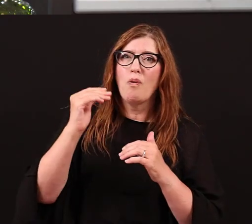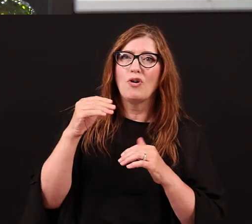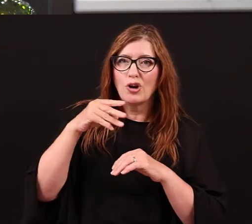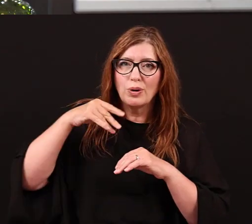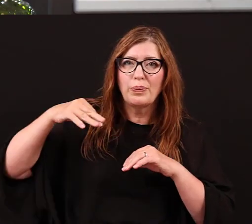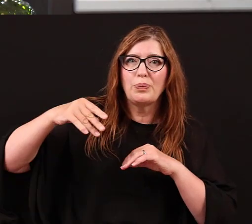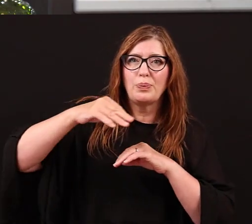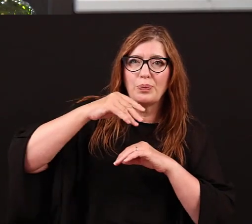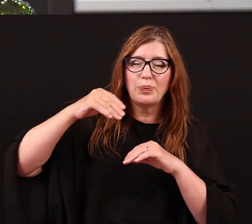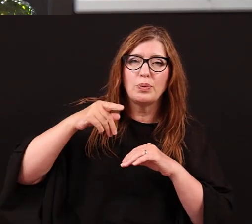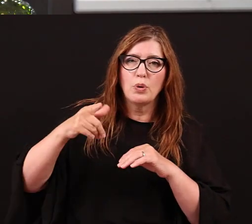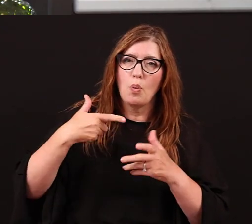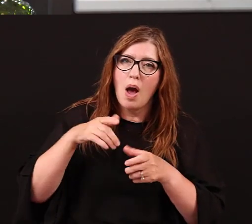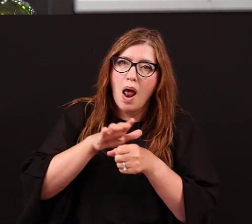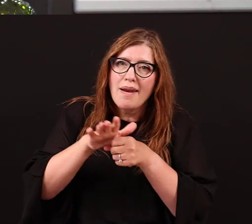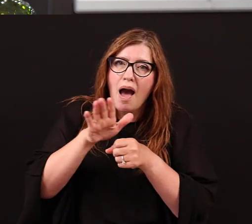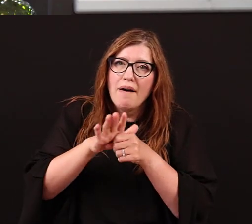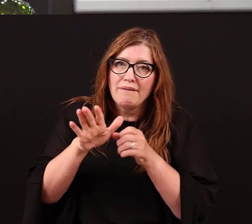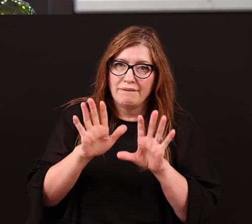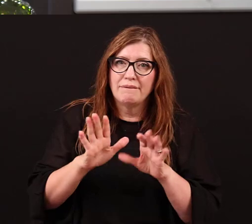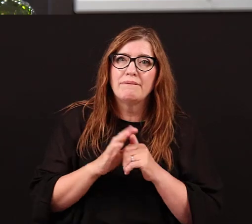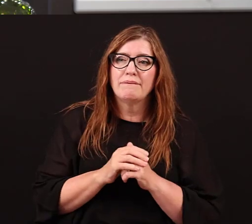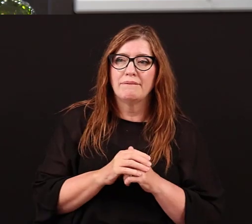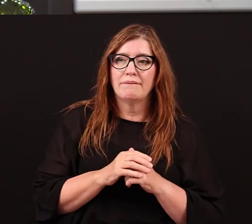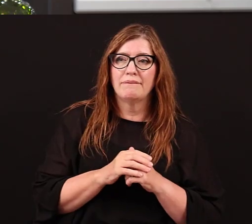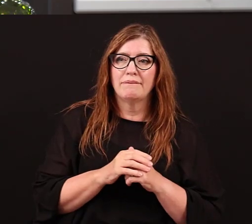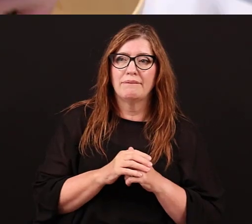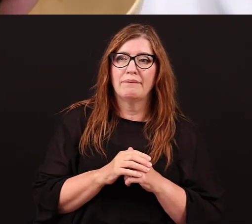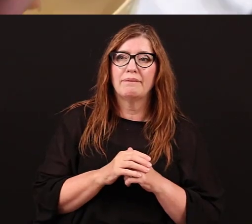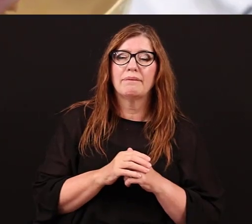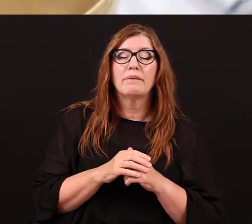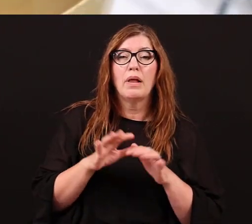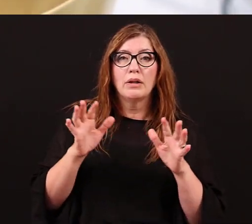to season them so you have enough season on all of them, and we're gonna toss them.